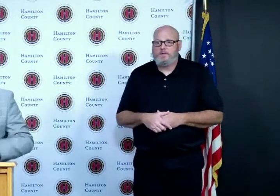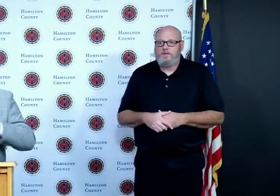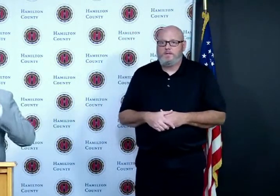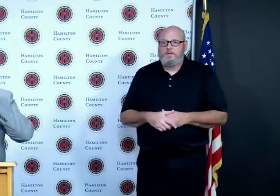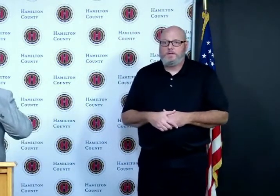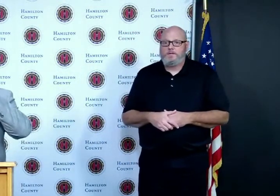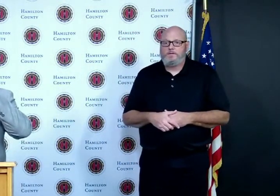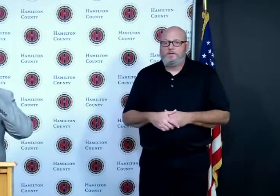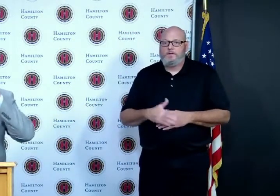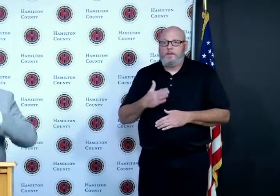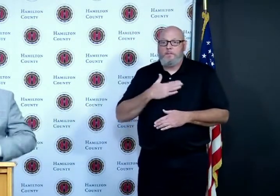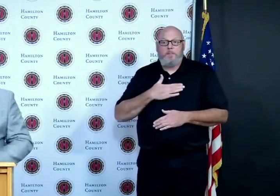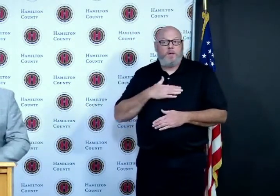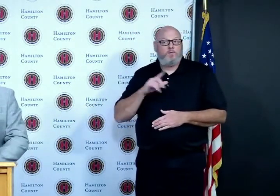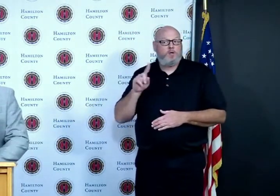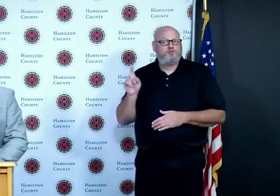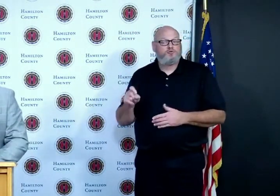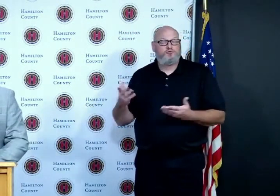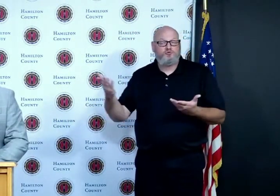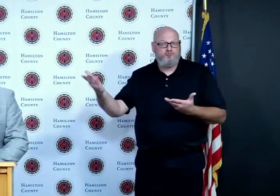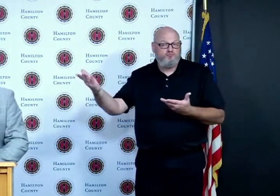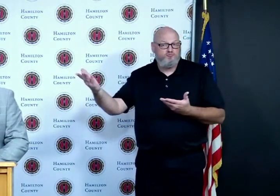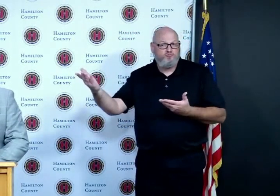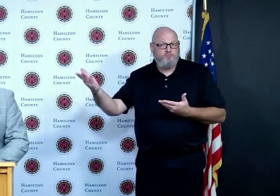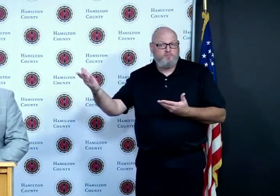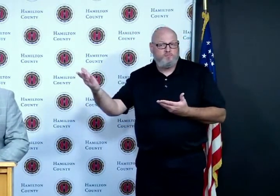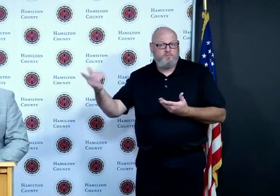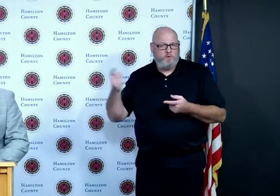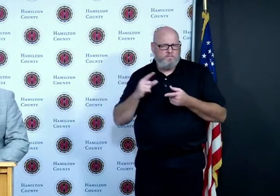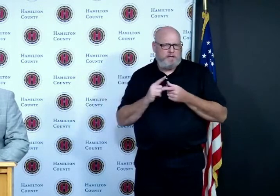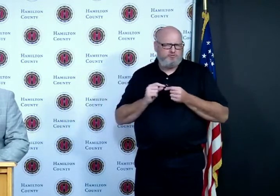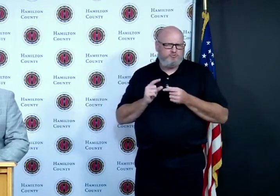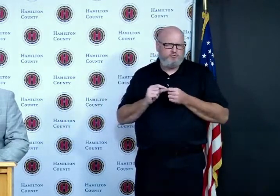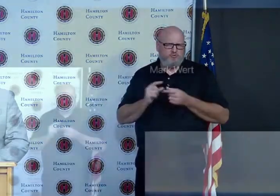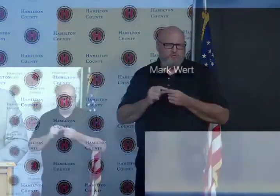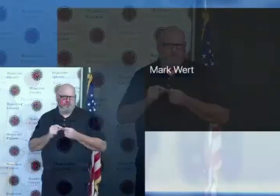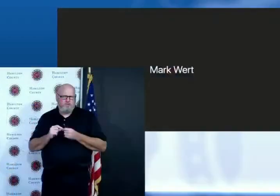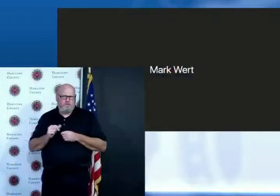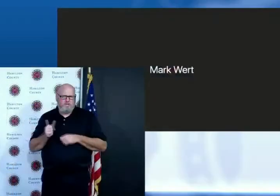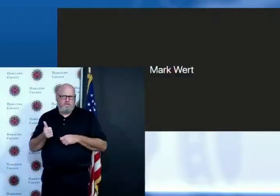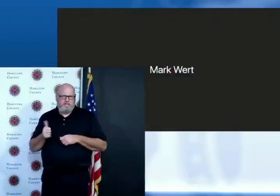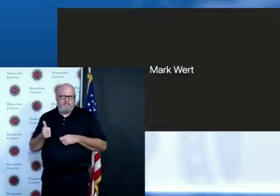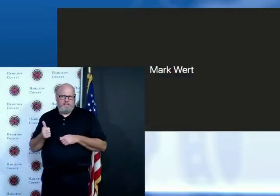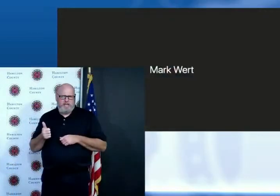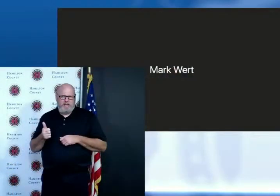mention how there are ten doors in essence you should be knocking on to get a vaccine